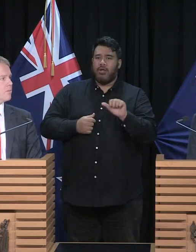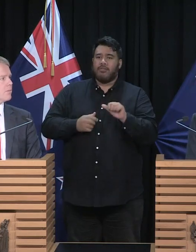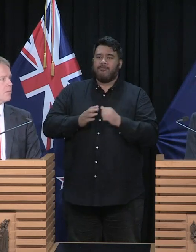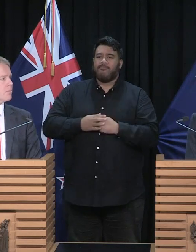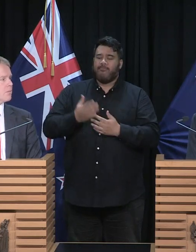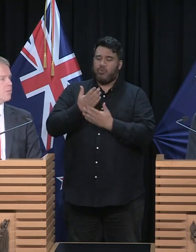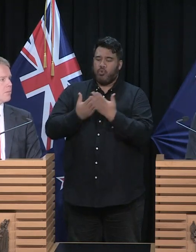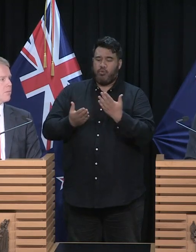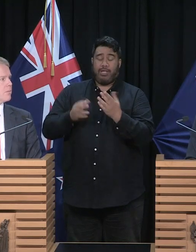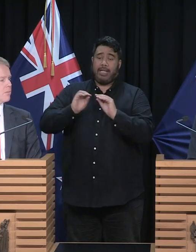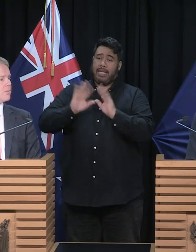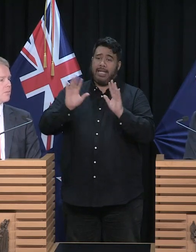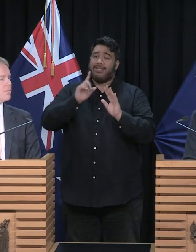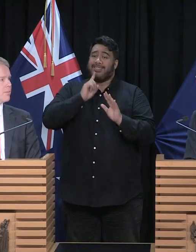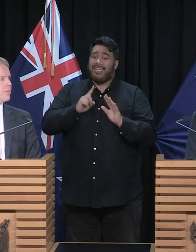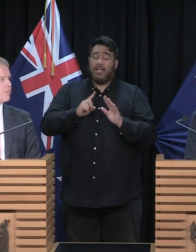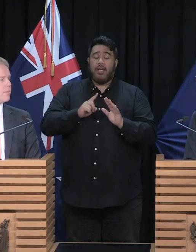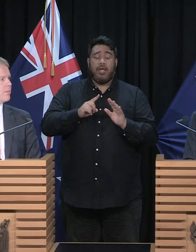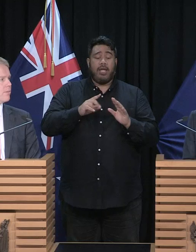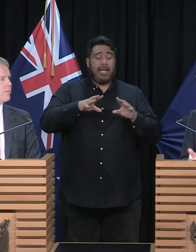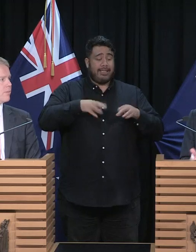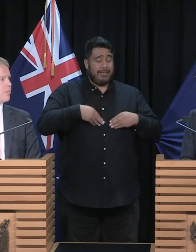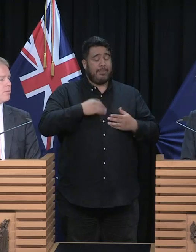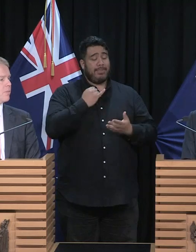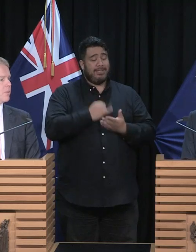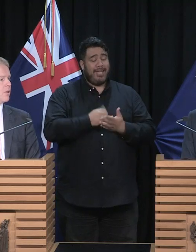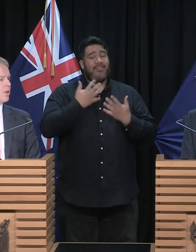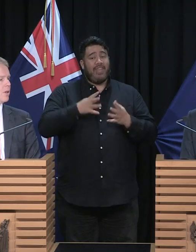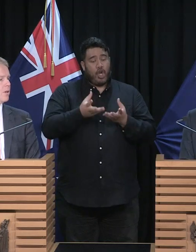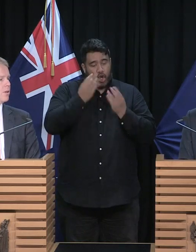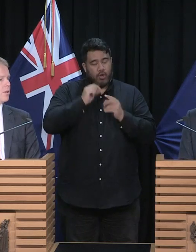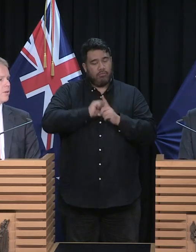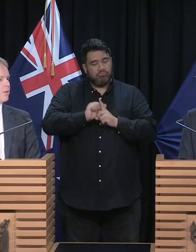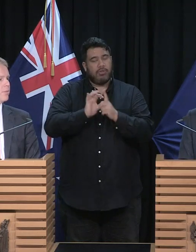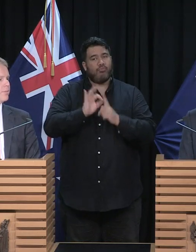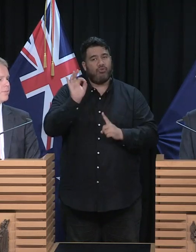it? Yes, so the expectation Peter Hughes makes is very clear. It's to